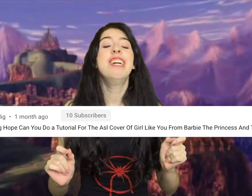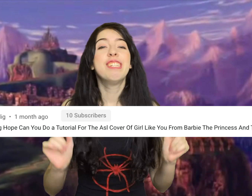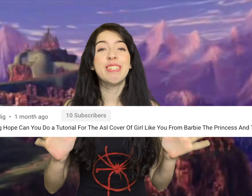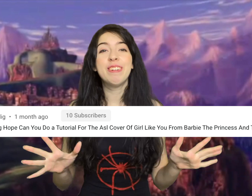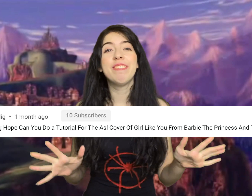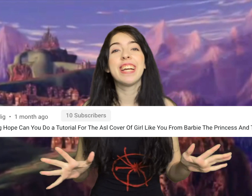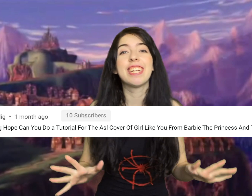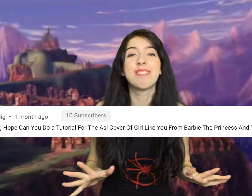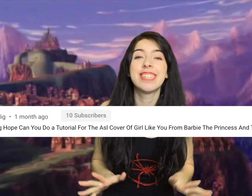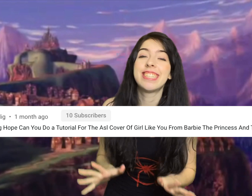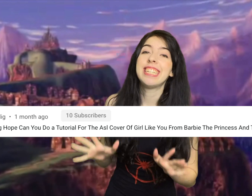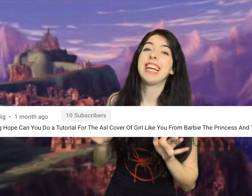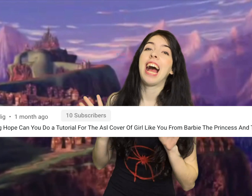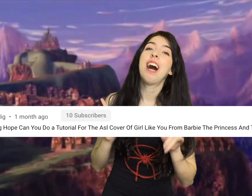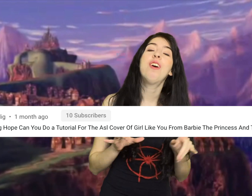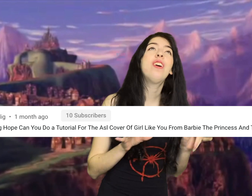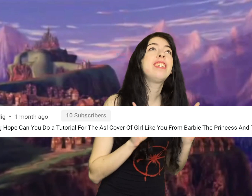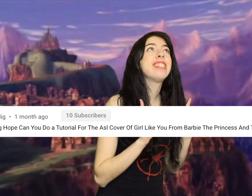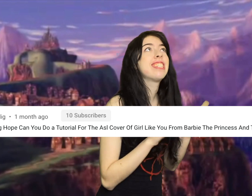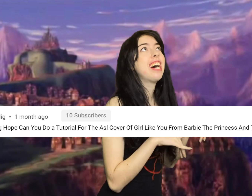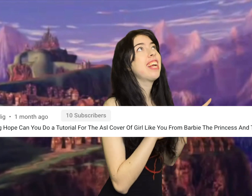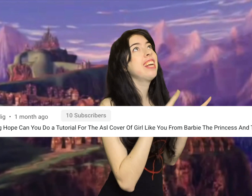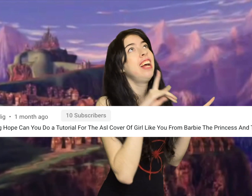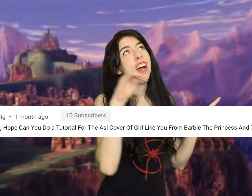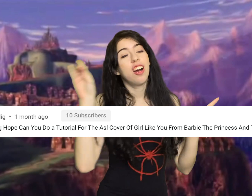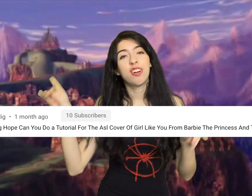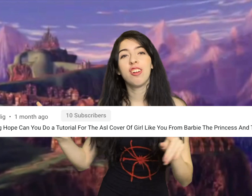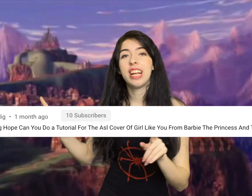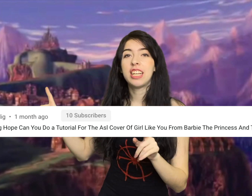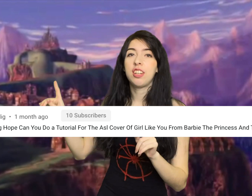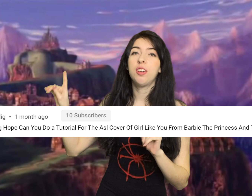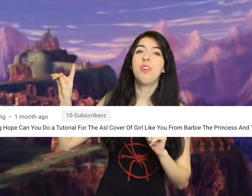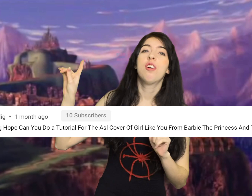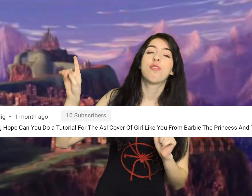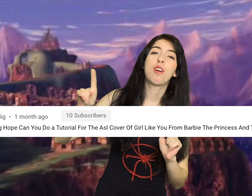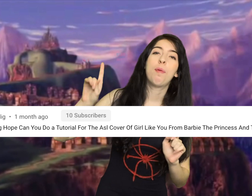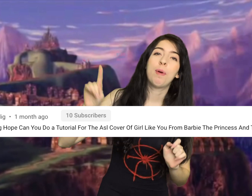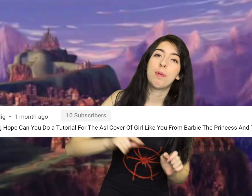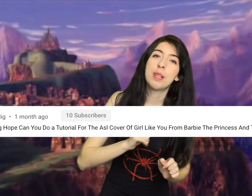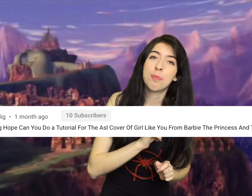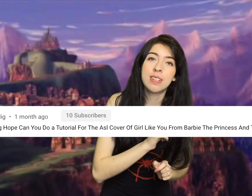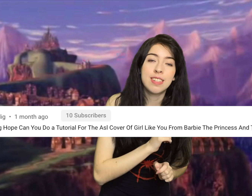so many of you guys want to see how to sign a girl like you from barbie the princess and the